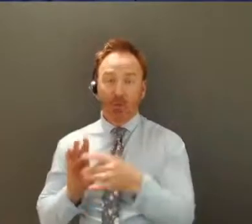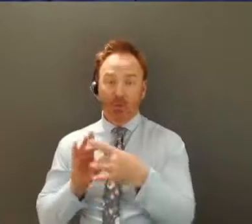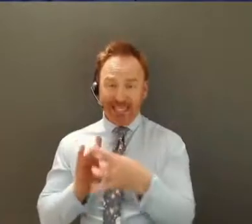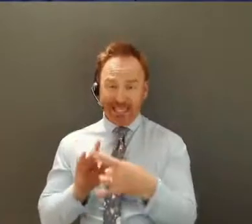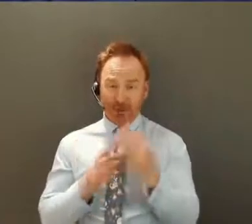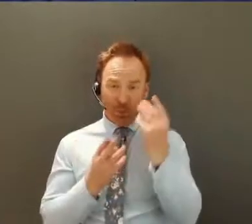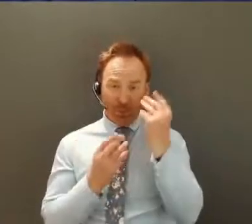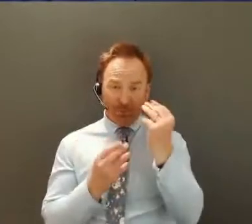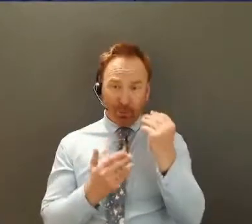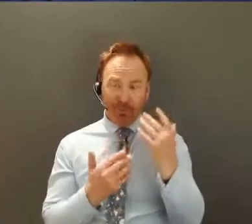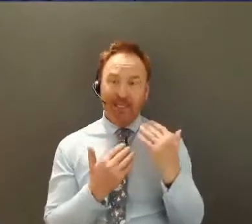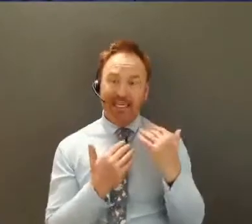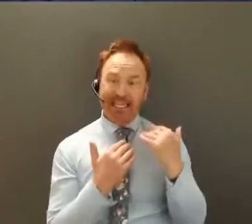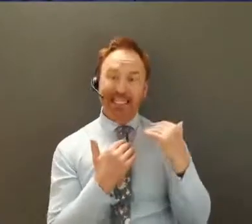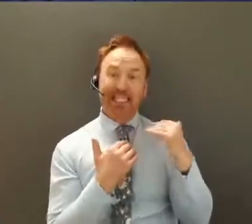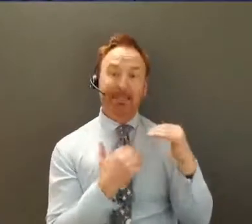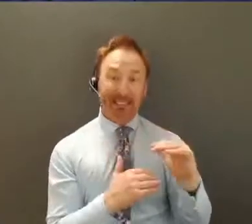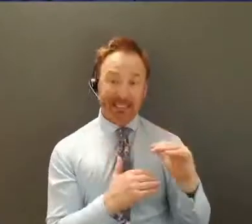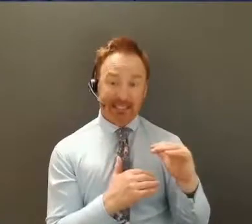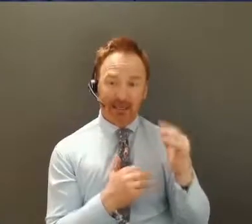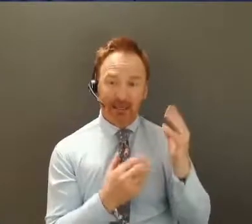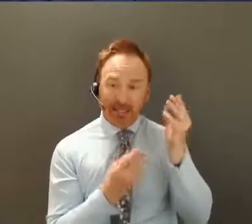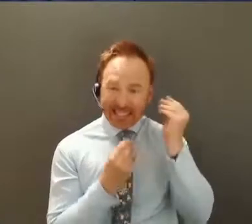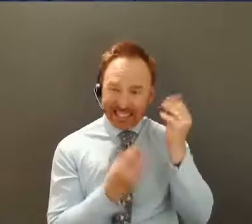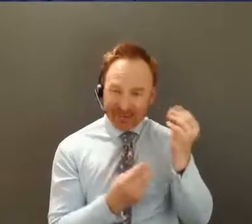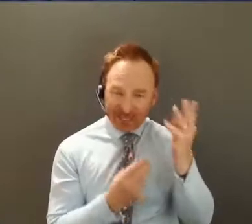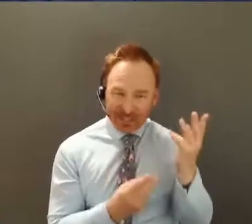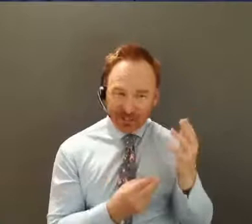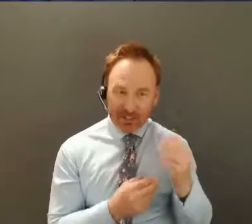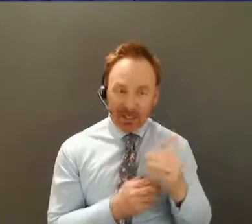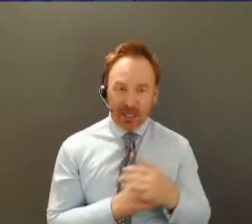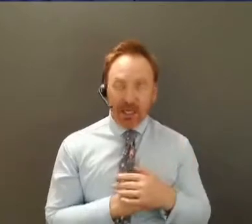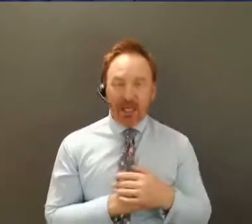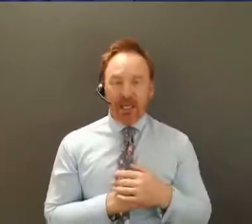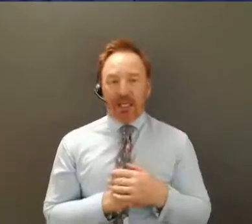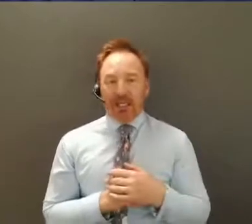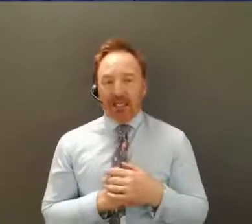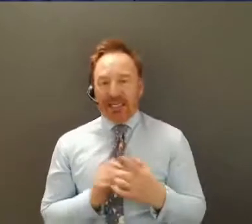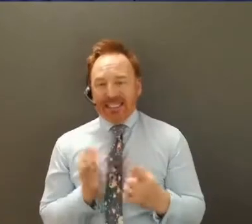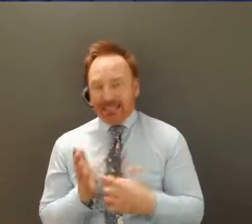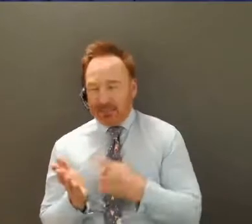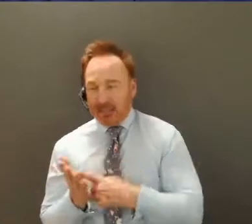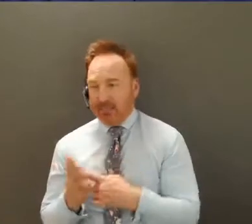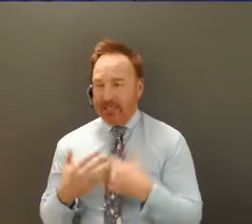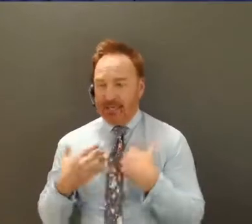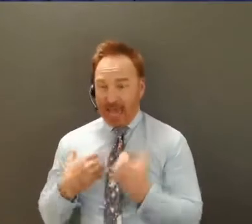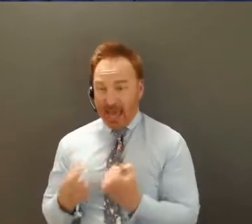your community and act accordingly. Until we harness and understand